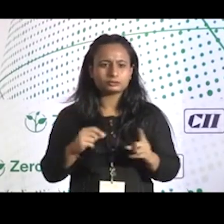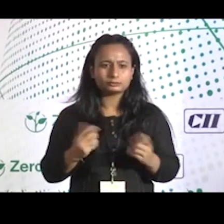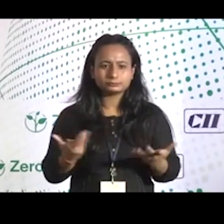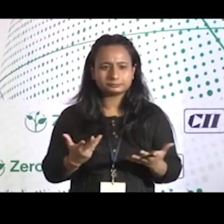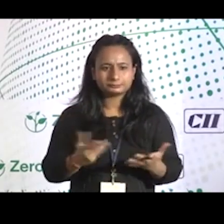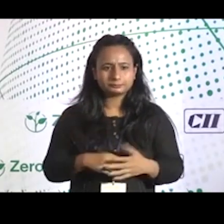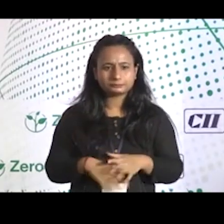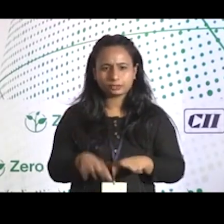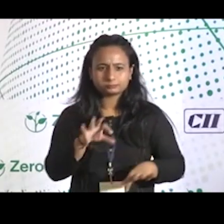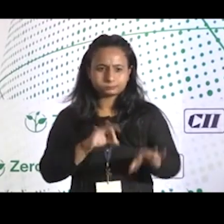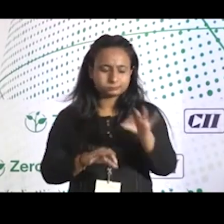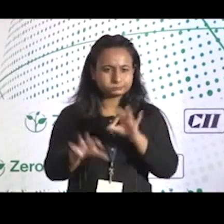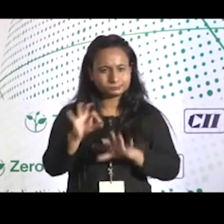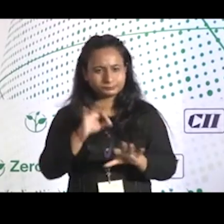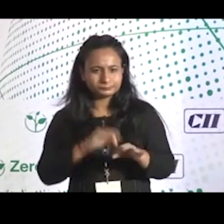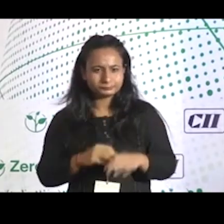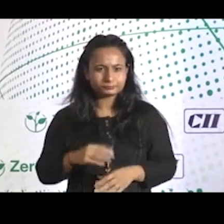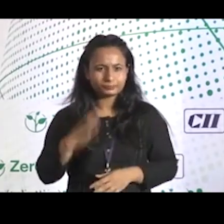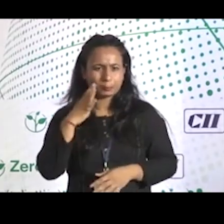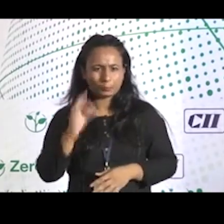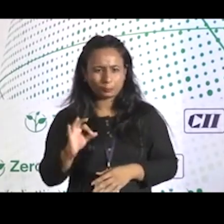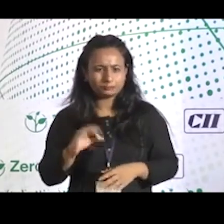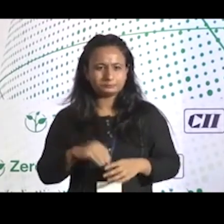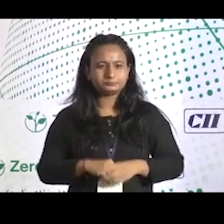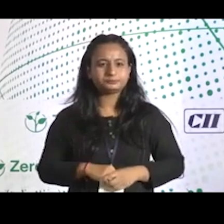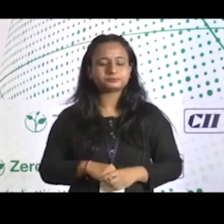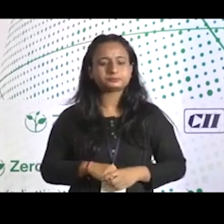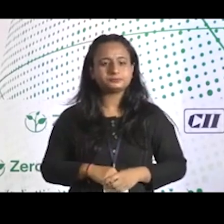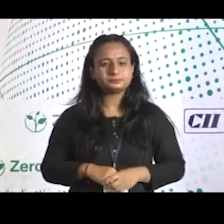the most vulnerable communities within those vulnerable communities.